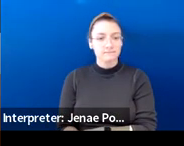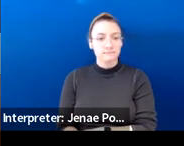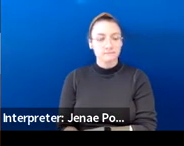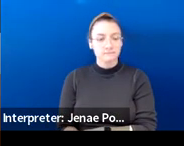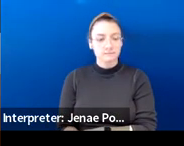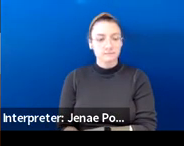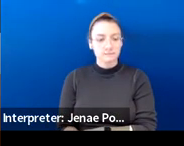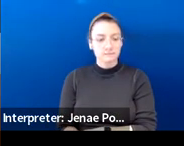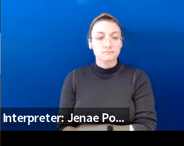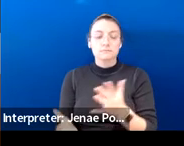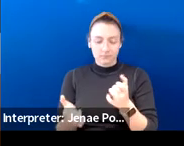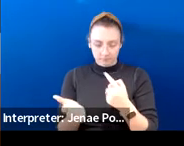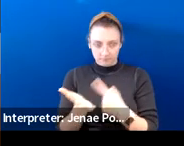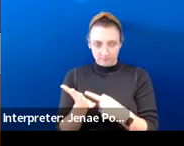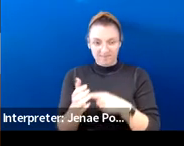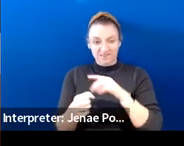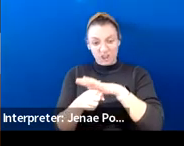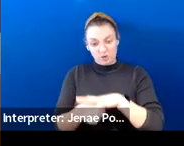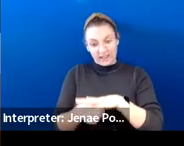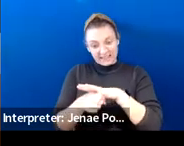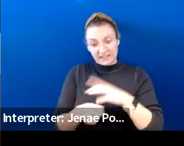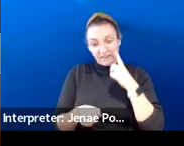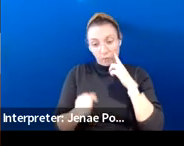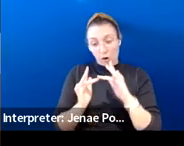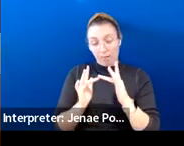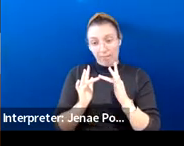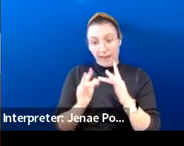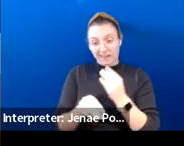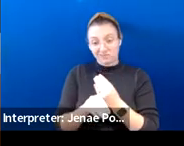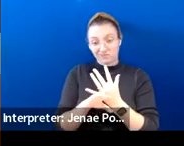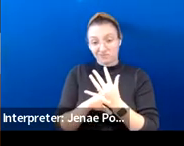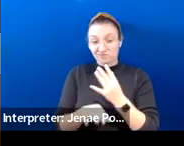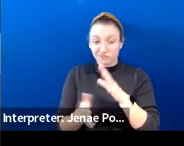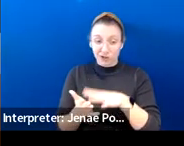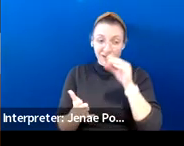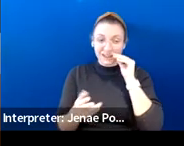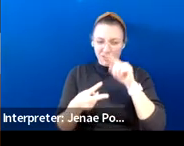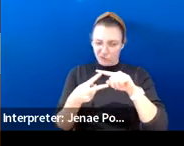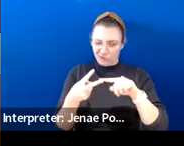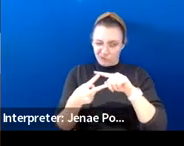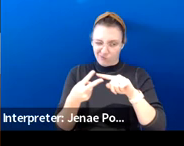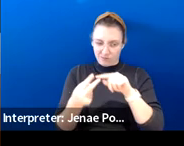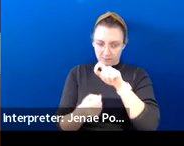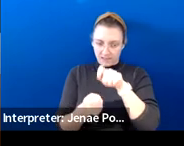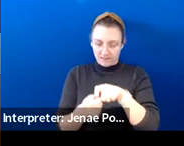Next, want to talk about the stress of online learning. And there are two specific types of stress that I want to talk about.